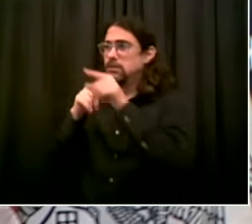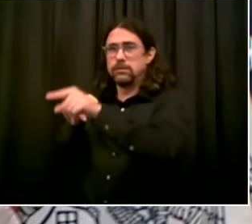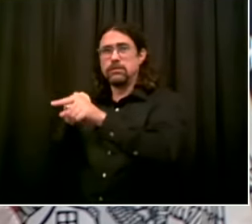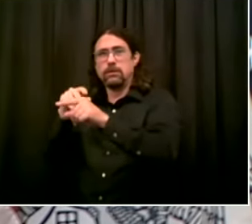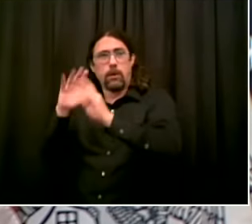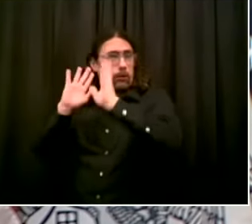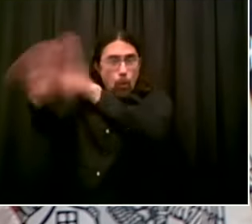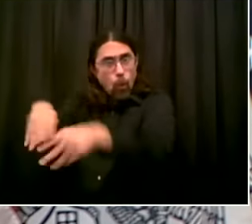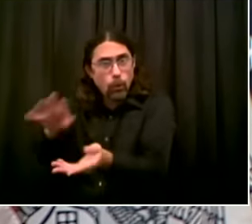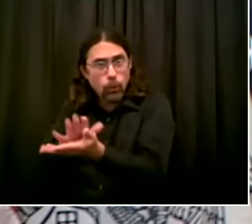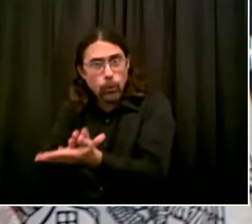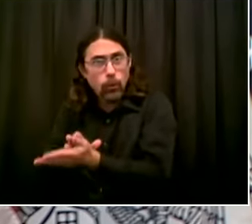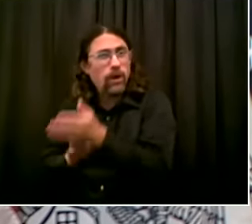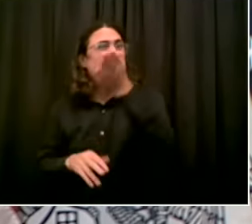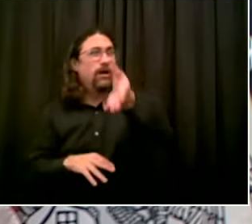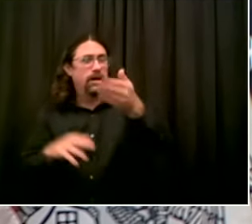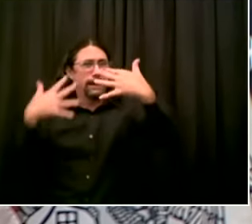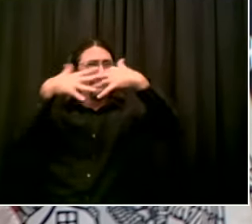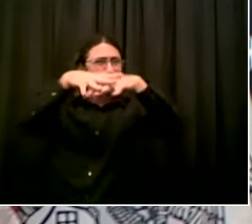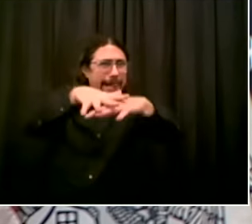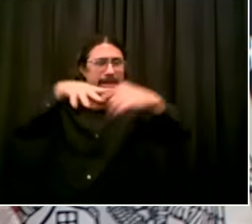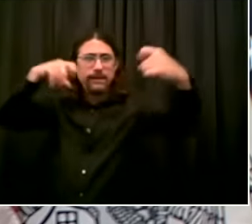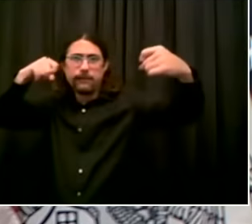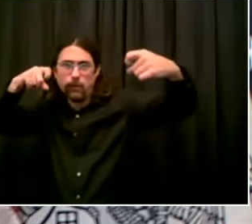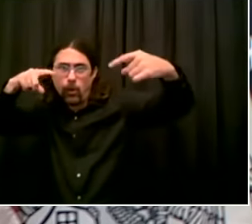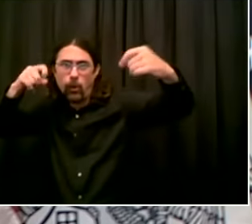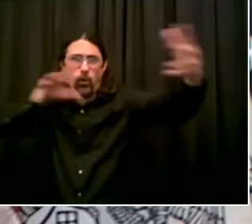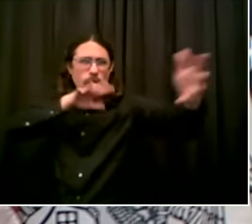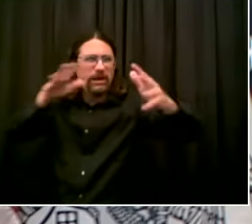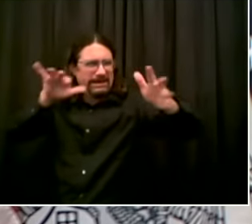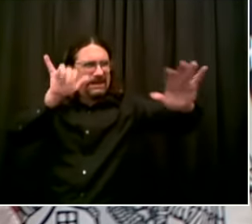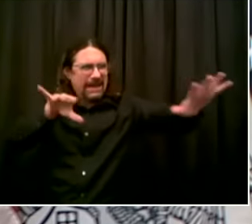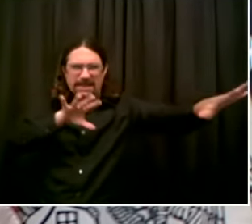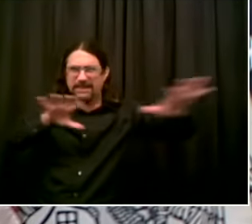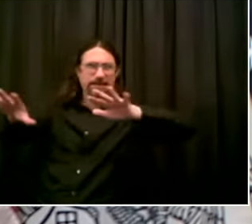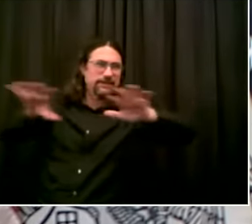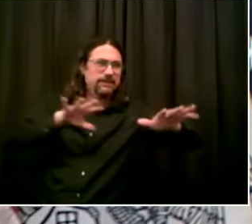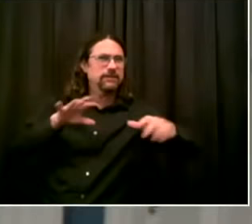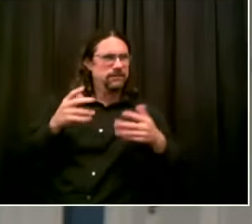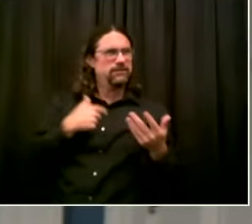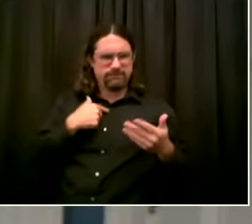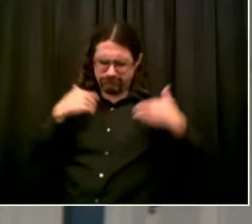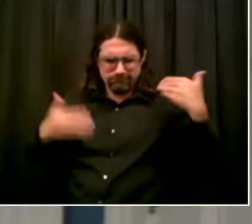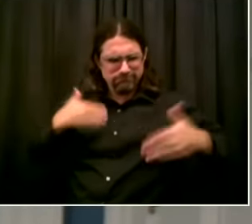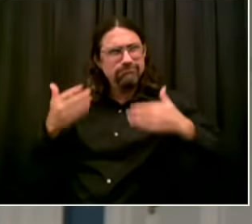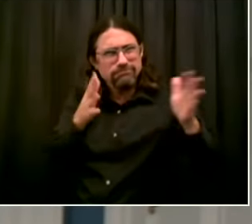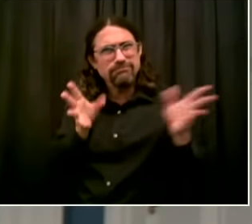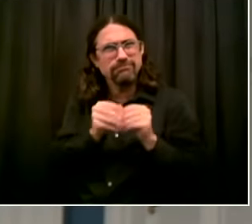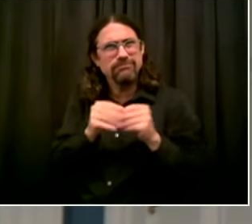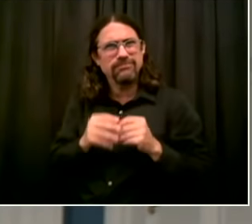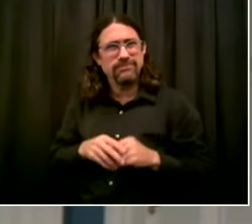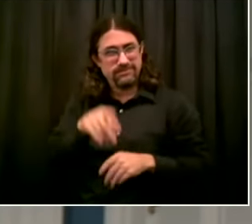CHANCELLOR WISH YOU STARTED THE CONVERSATION OF REOPENI NG SCHOOLS EARLIER. I DO ONT NKOW SPEFCIICALLY